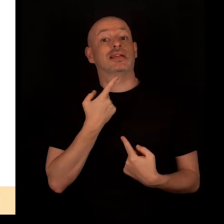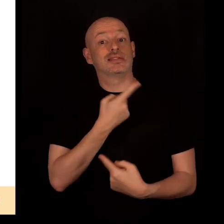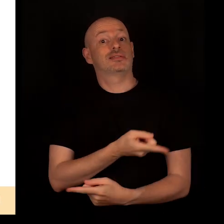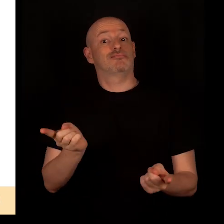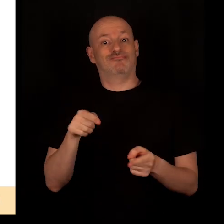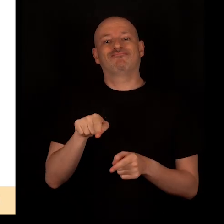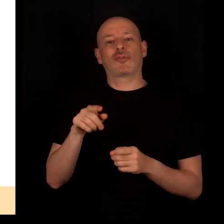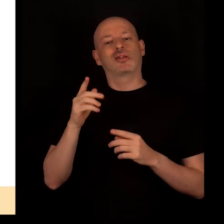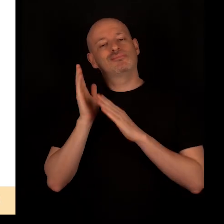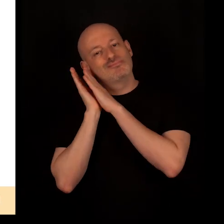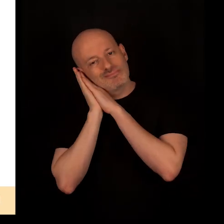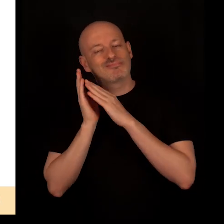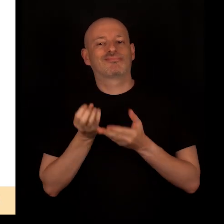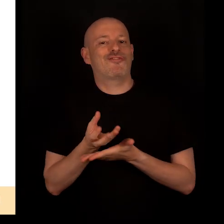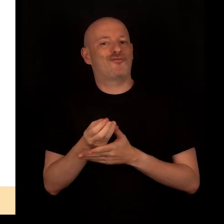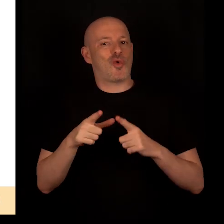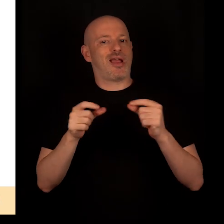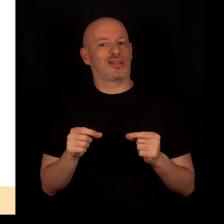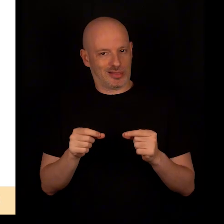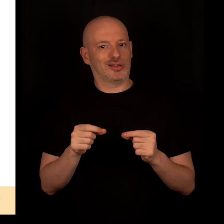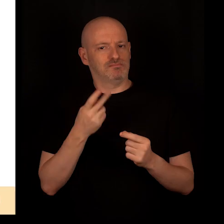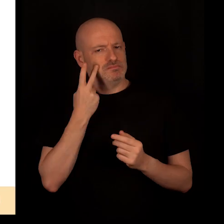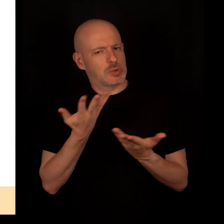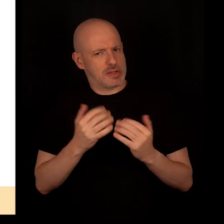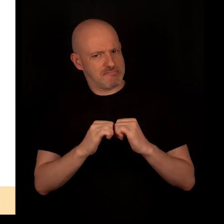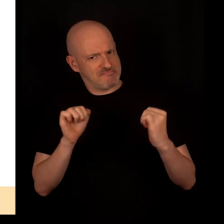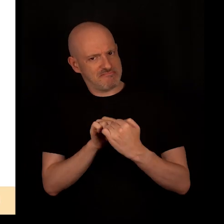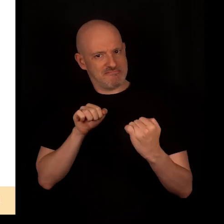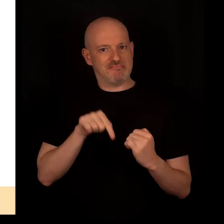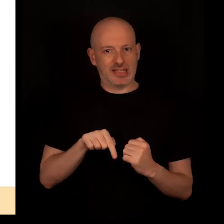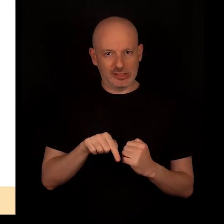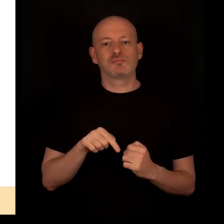As we said, we will see what is the Residency Info Card,